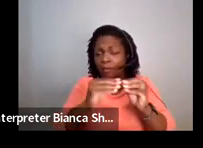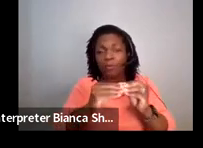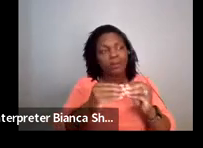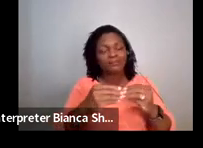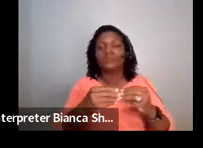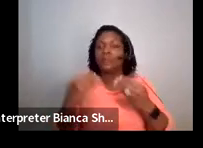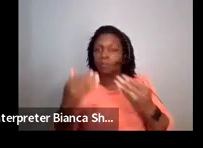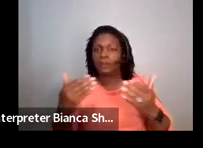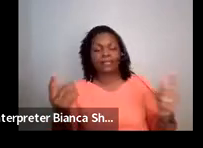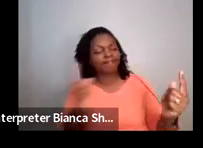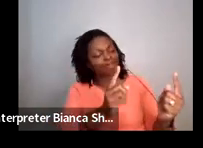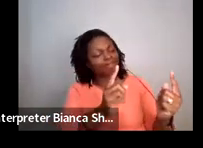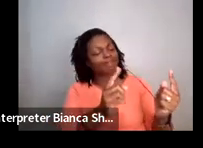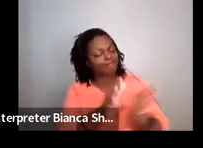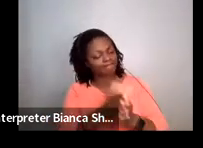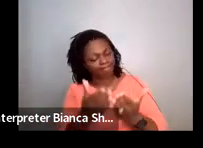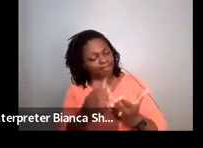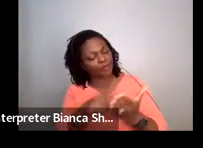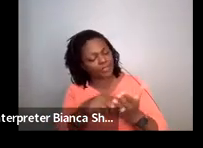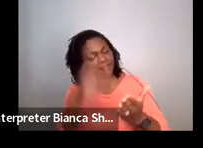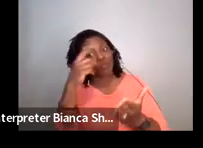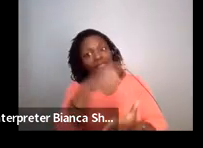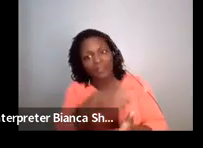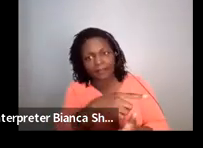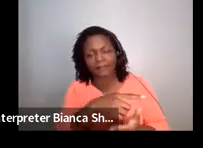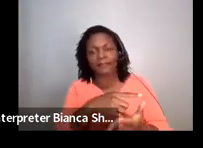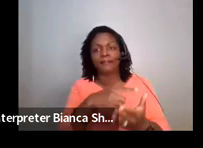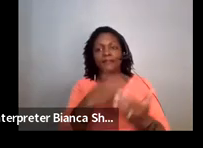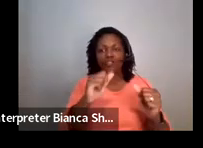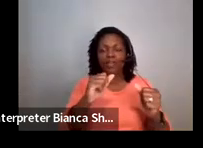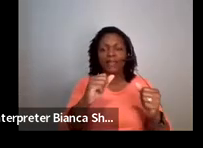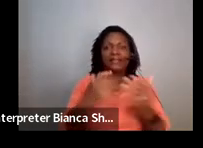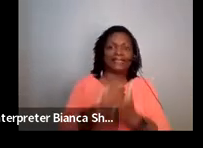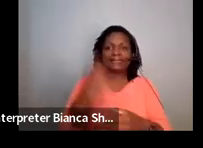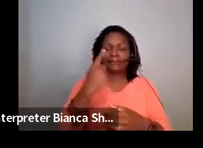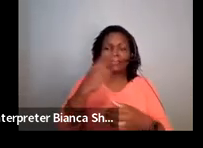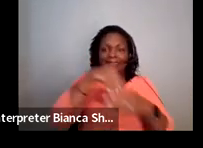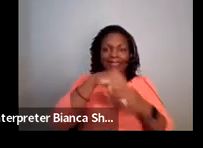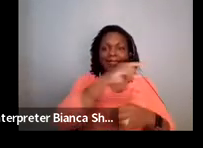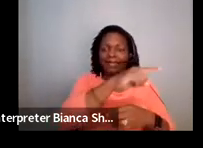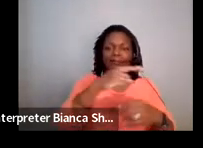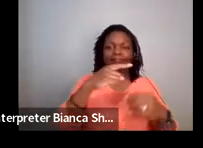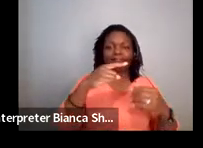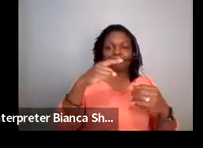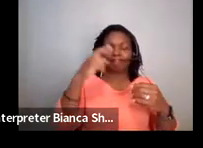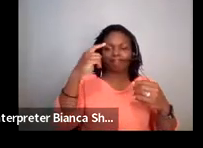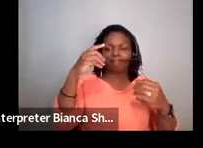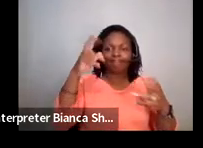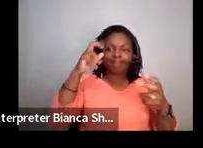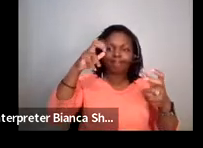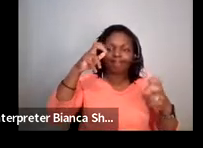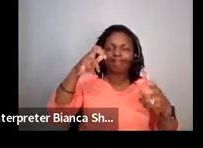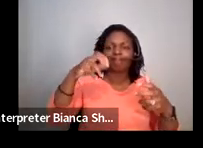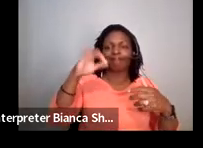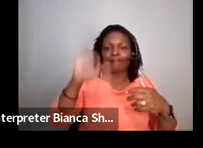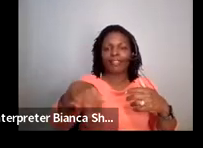Get them to read something they haven't read before but out meaning you gotta stop the the smoking and the vaping.